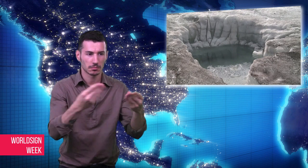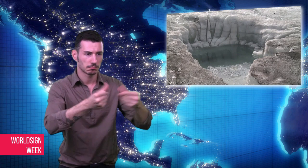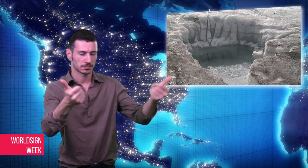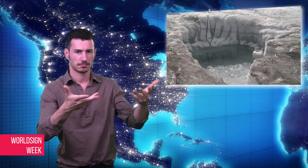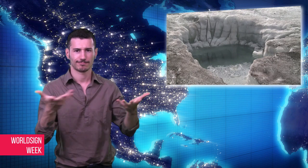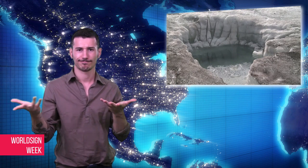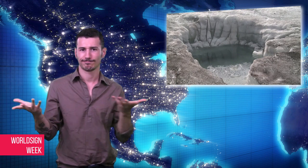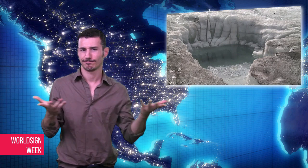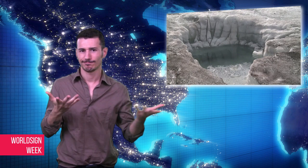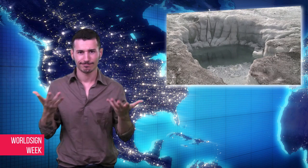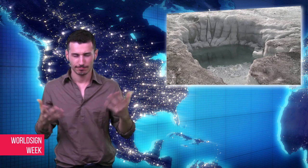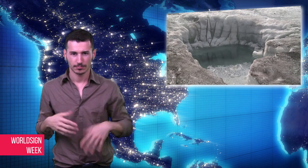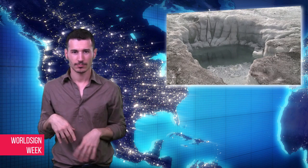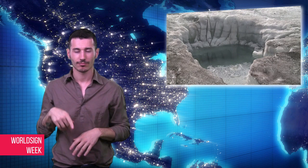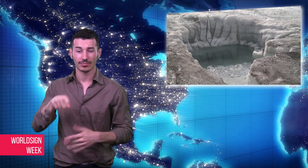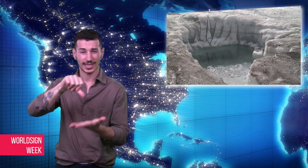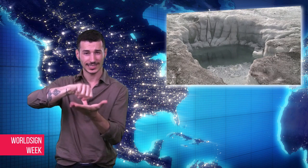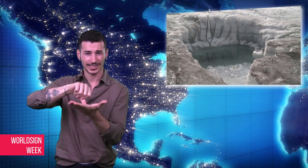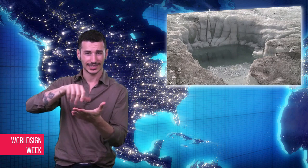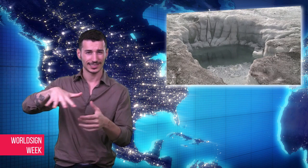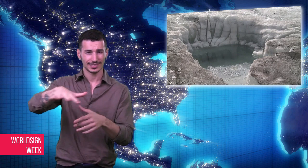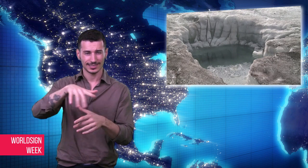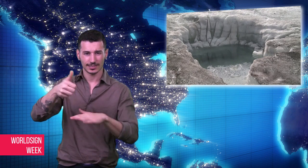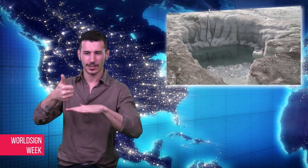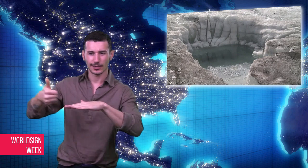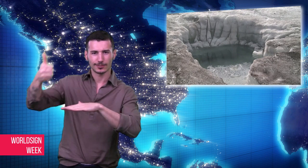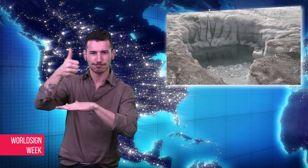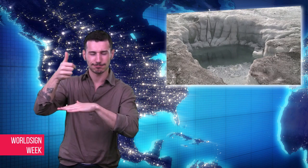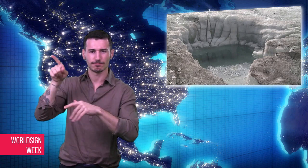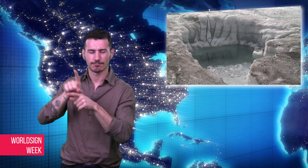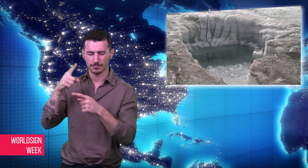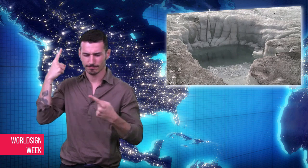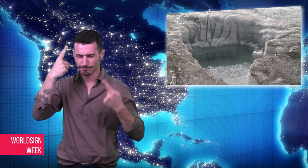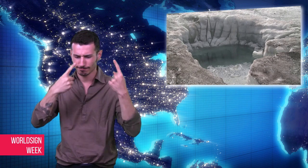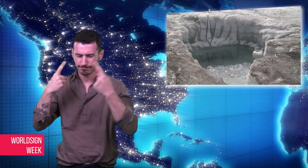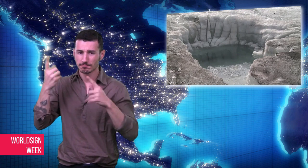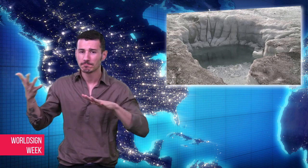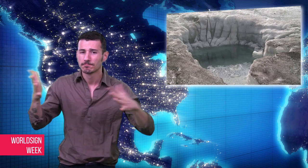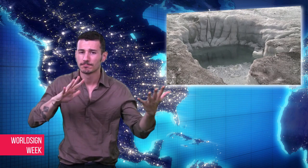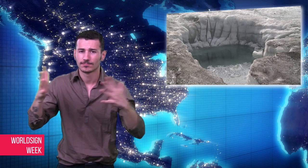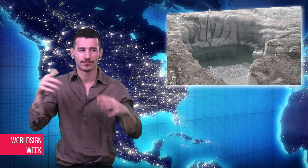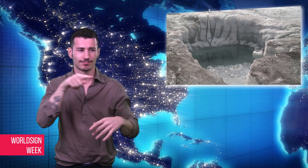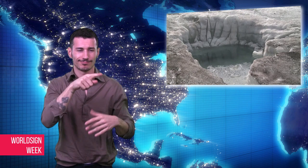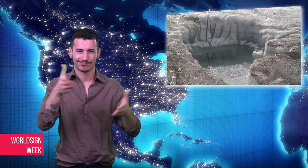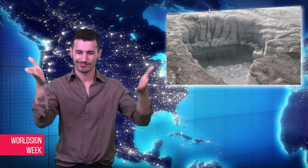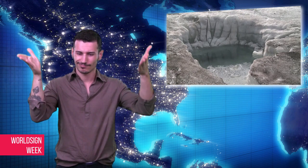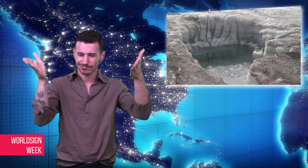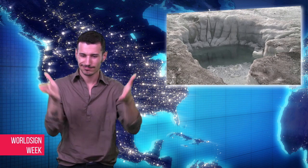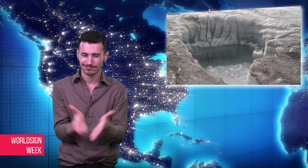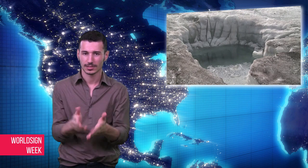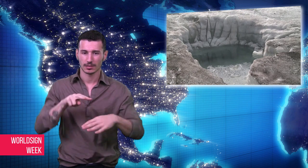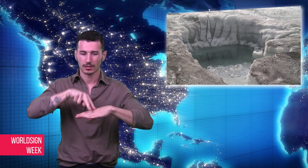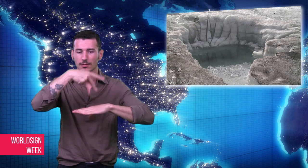Local authorities believe they had fallen into a crevasse. The couple had